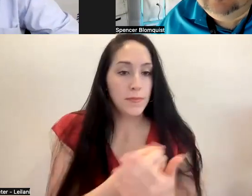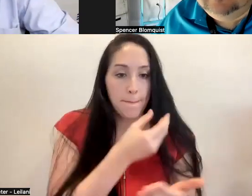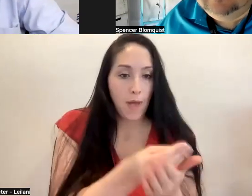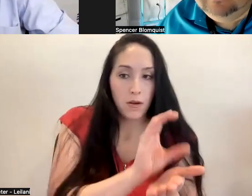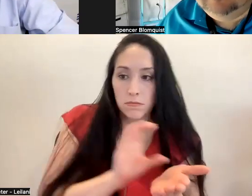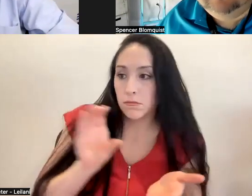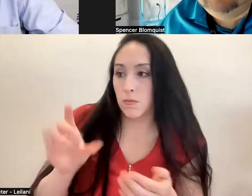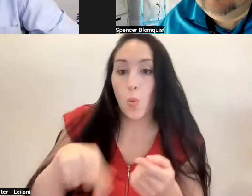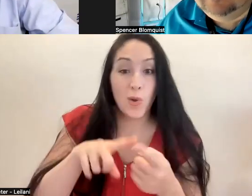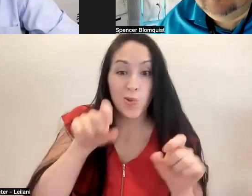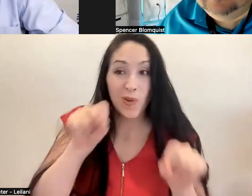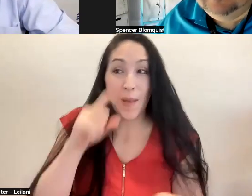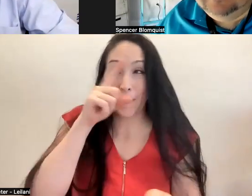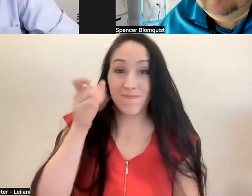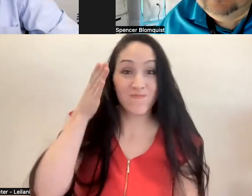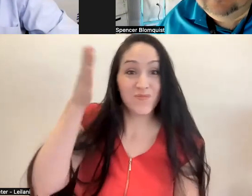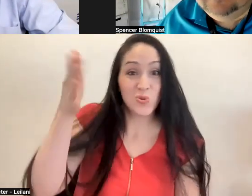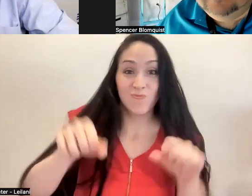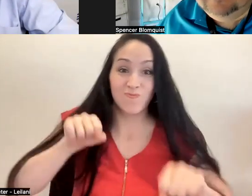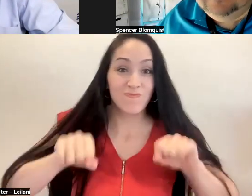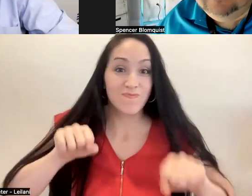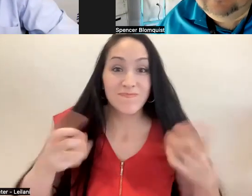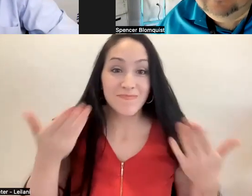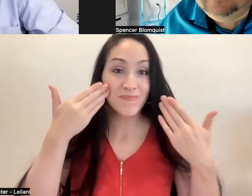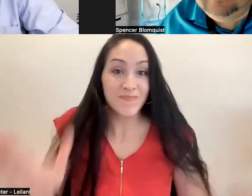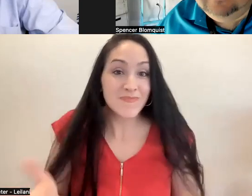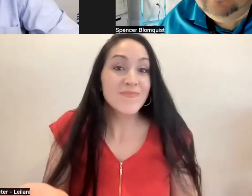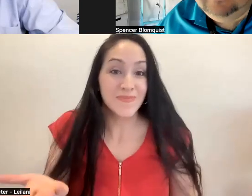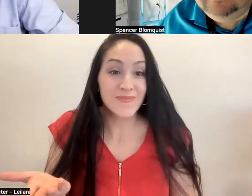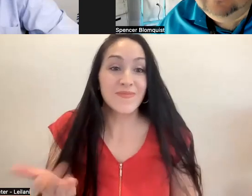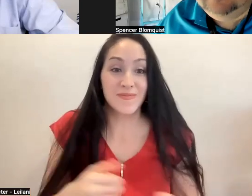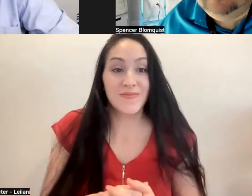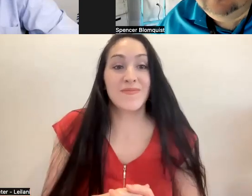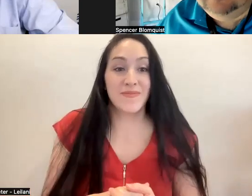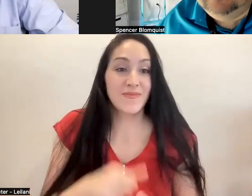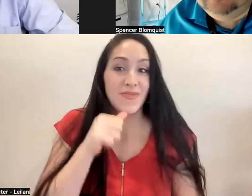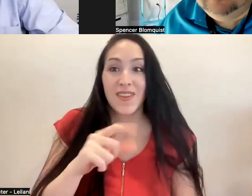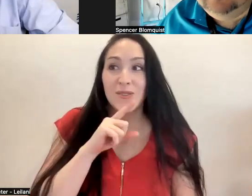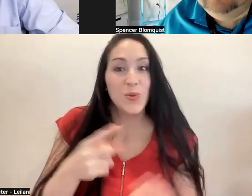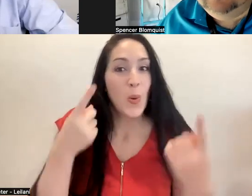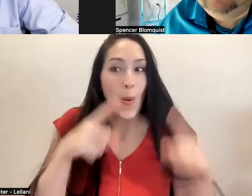know, the features always, you know, undetermined right? 11:16:22 We don't know what's gonna be around the corner.